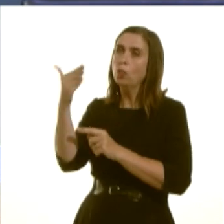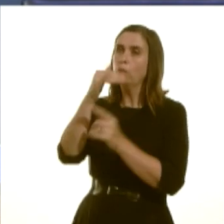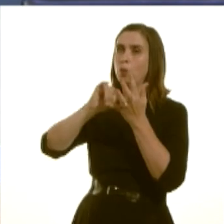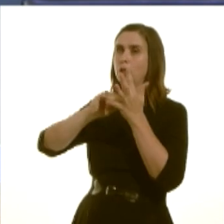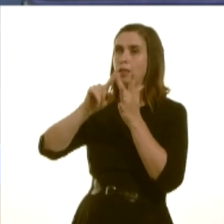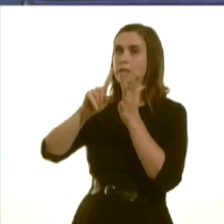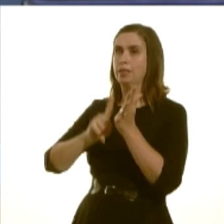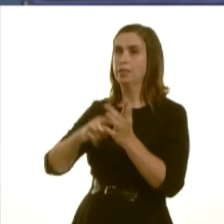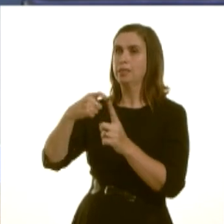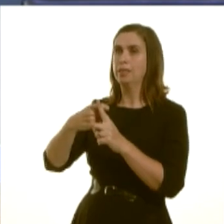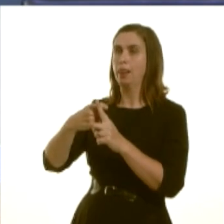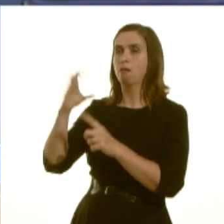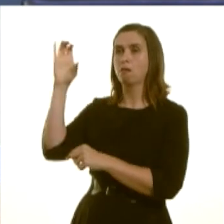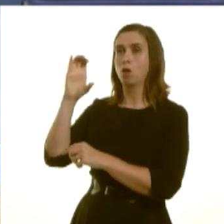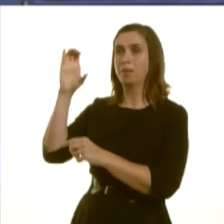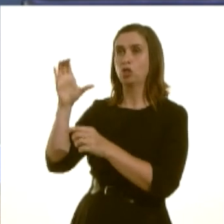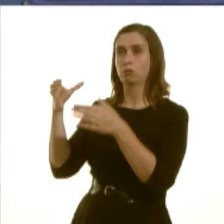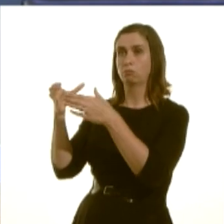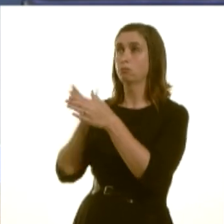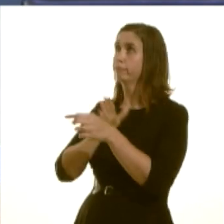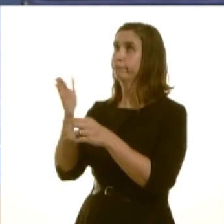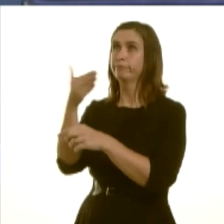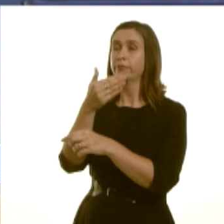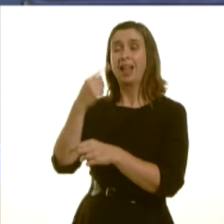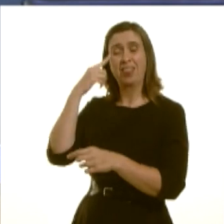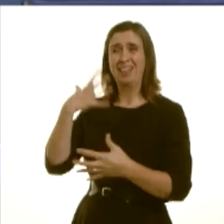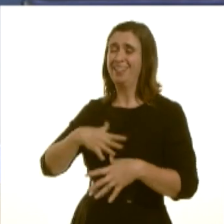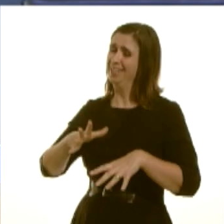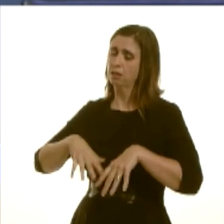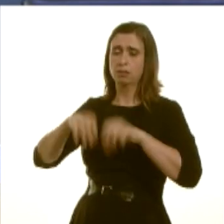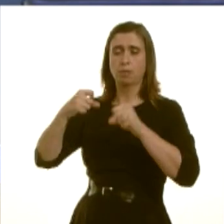Do you agree with me now that it is time for the rapid implementation of all the Silk recommendations?